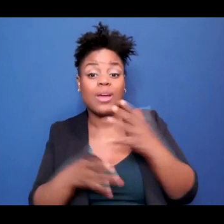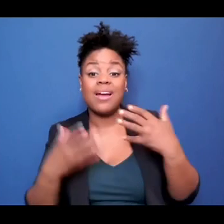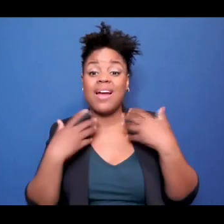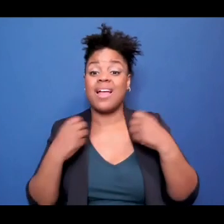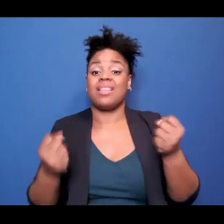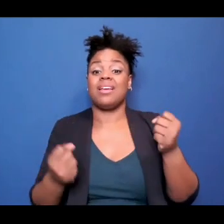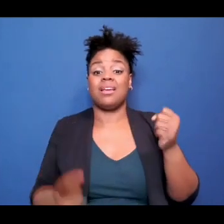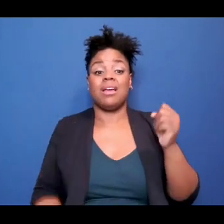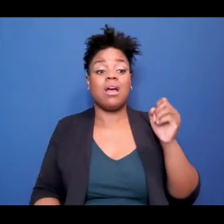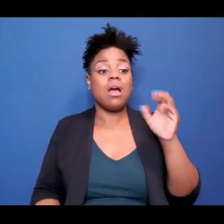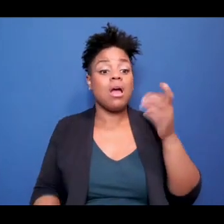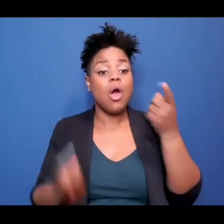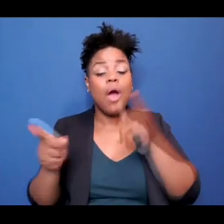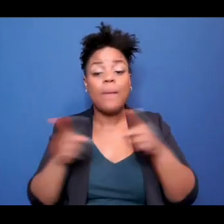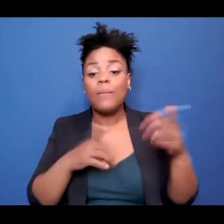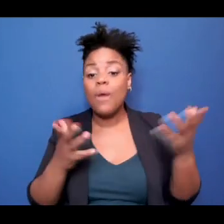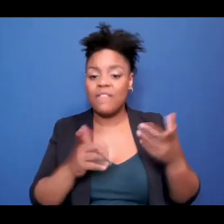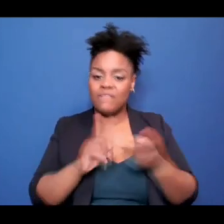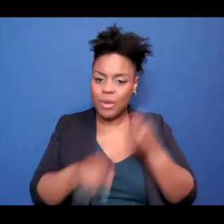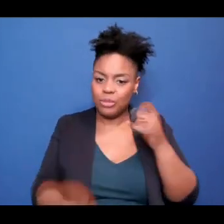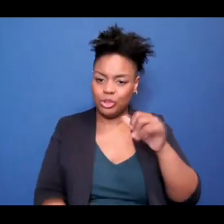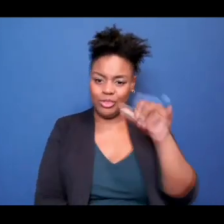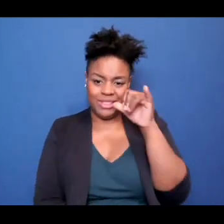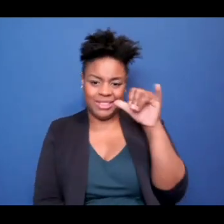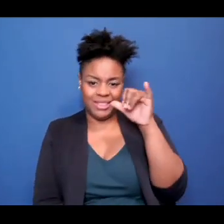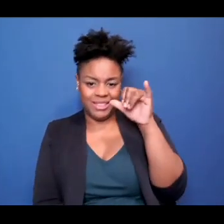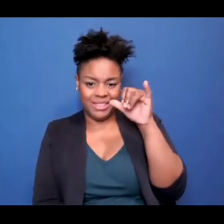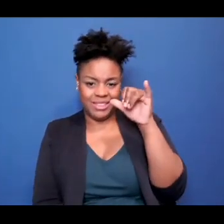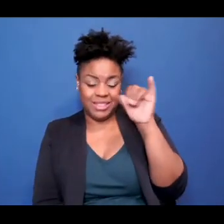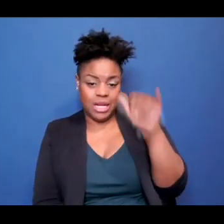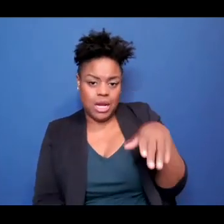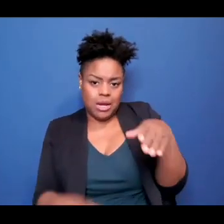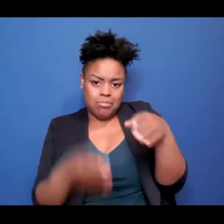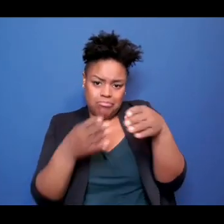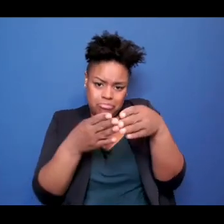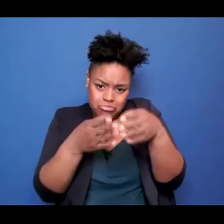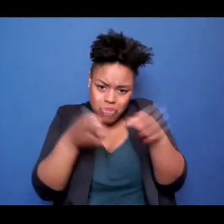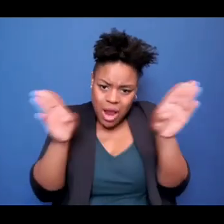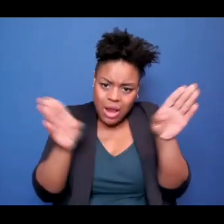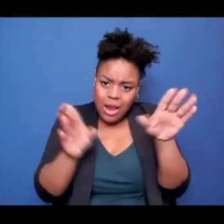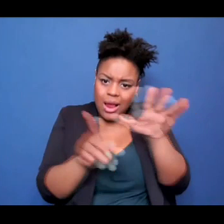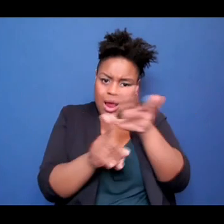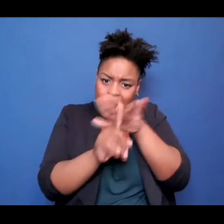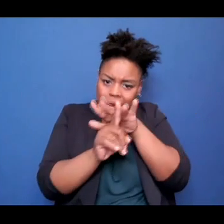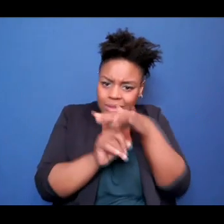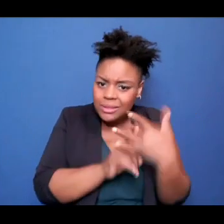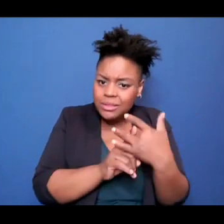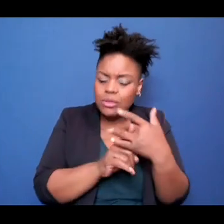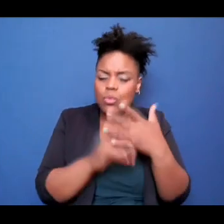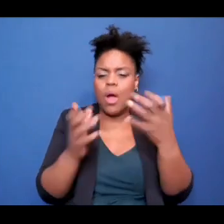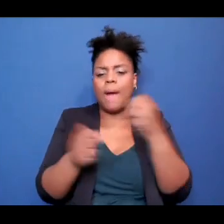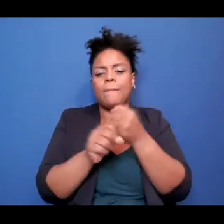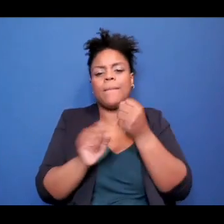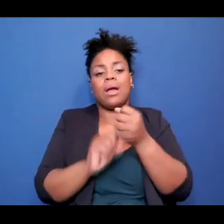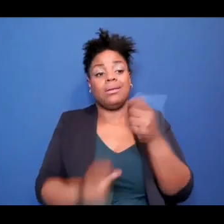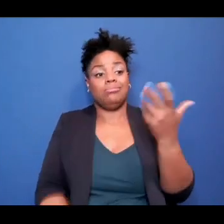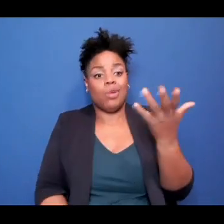FACE WORSE HEALTH OUTCOMES FROM THE DRINK THAT GO THEY DO, AND I THINK THAT JUST SPEAKS TO THE BROADER CONTEXT OF AGAIN WHAT